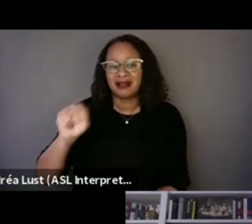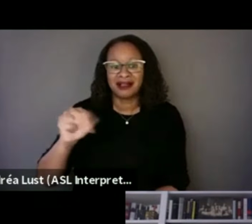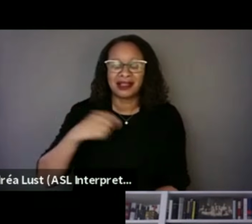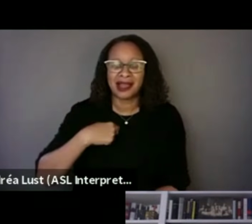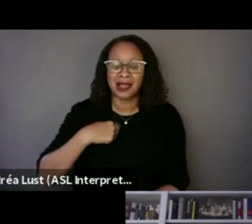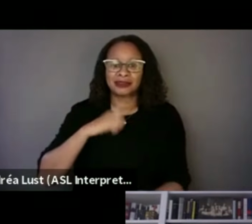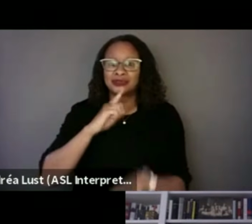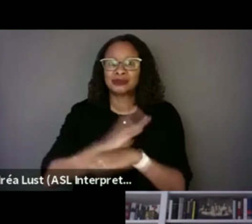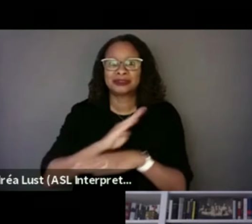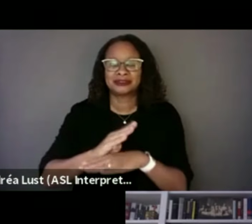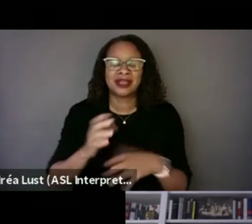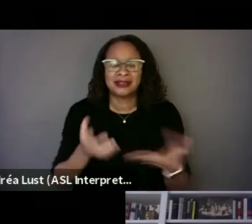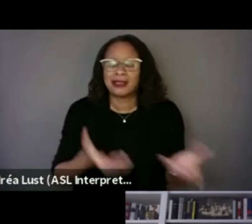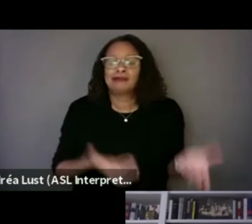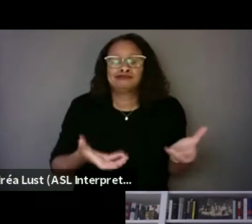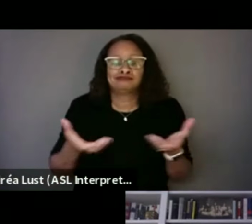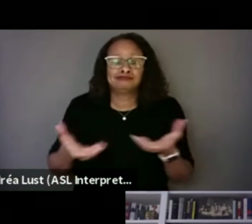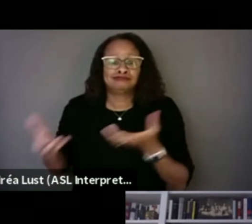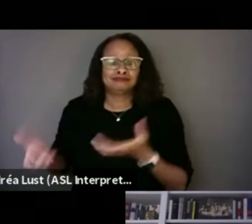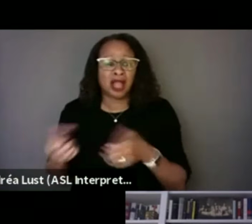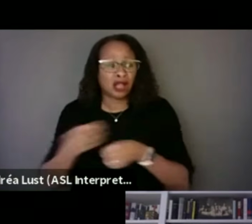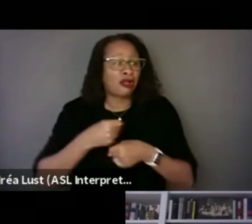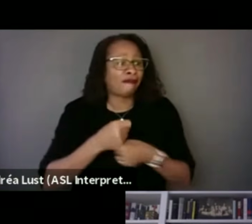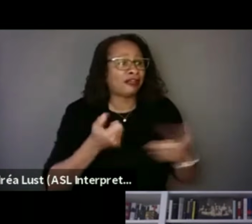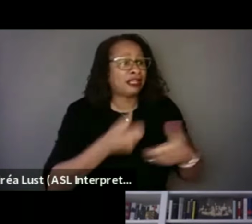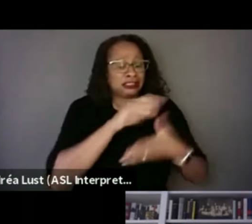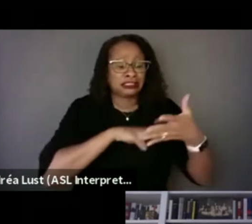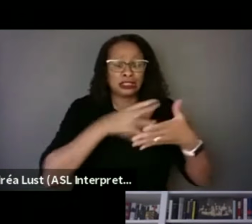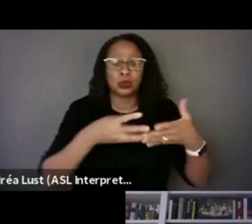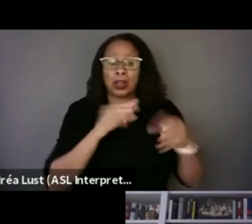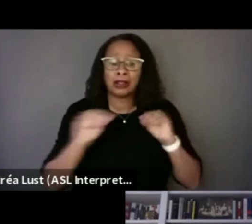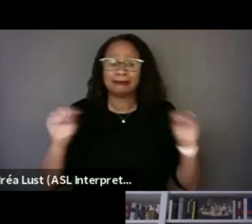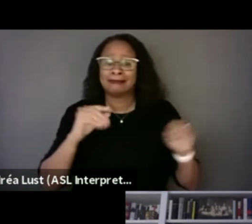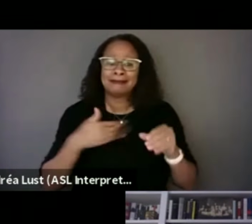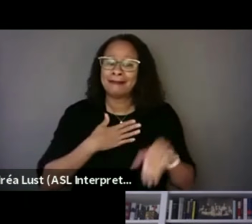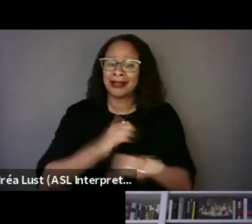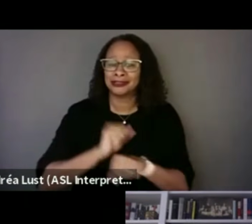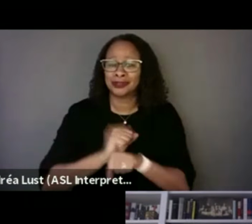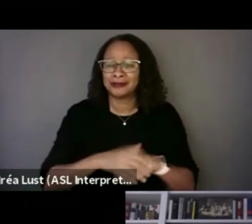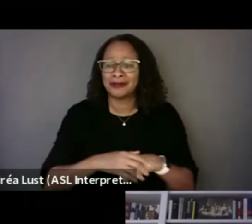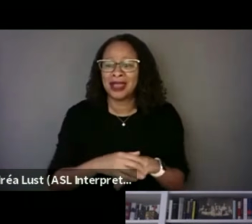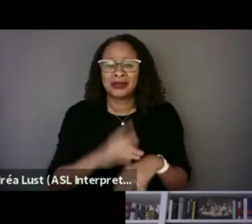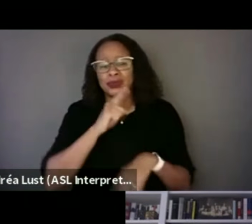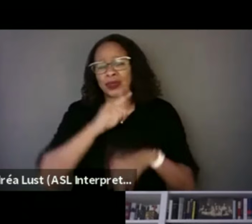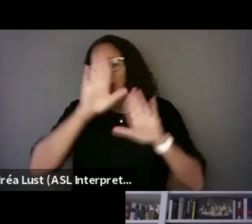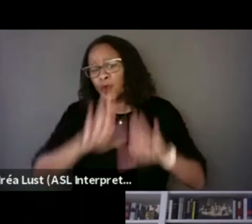getting gear and crew schedules and all of that. But it was a great way in.